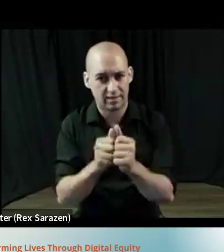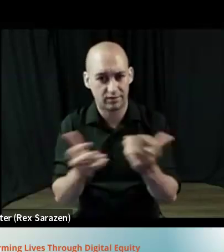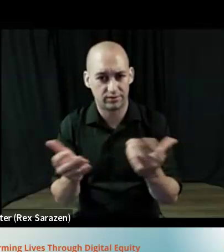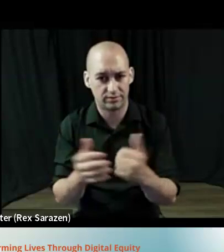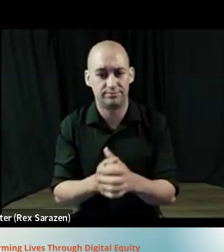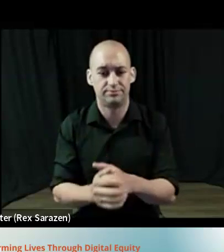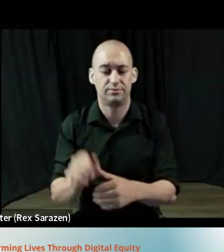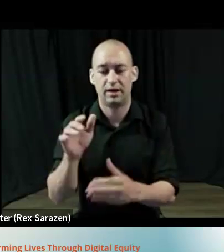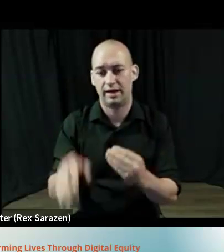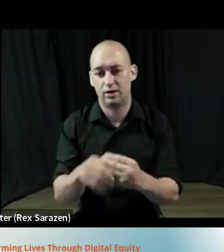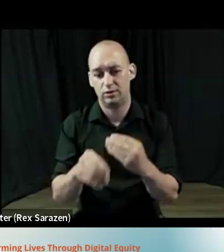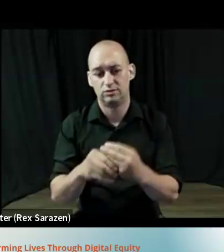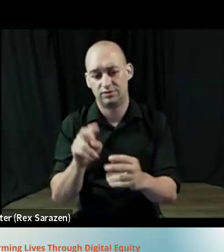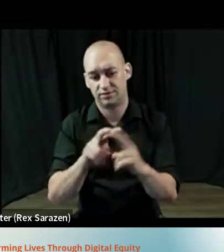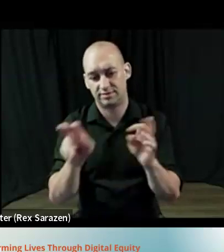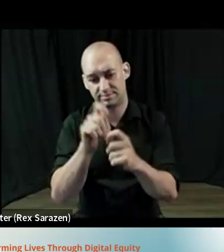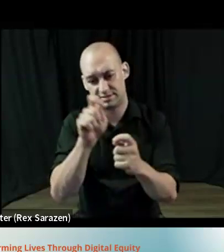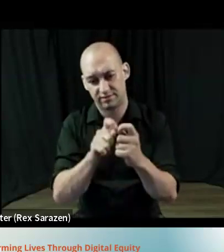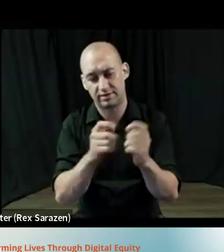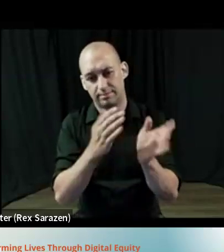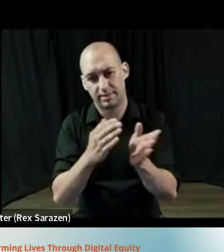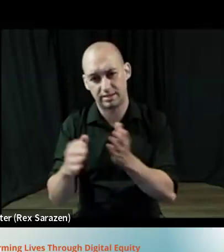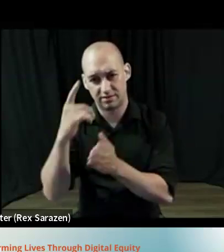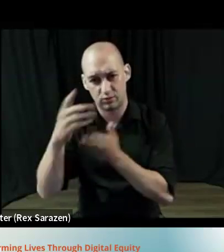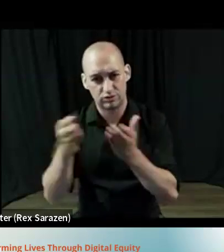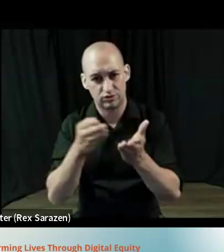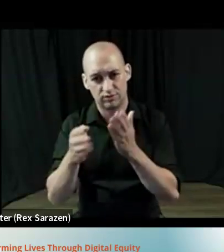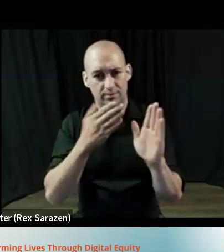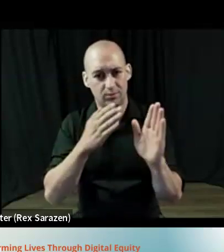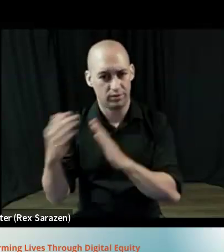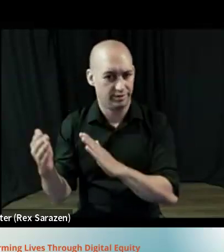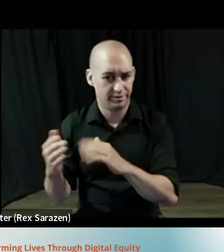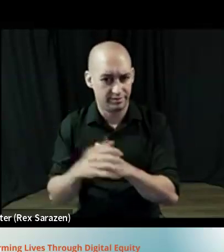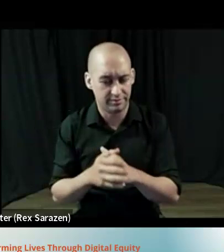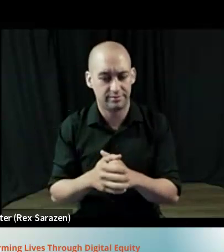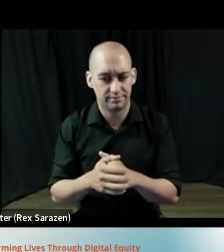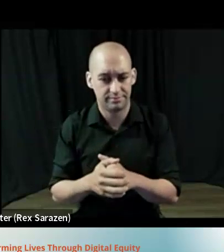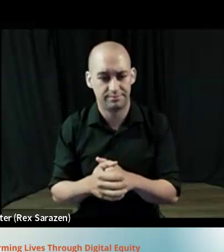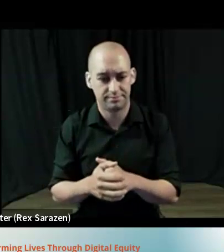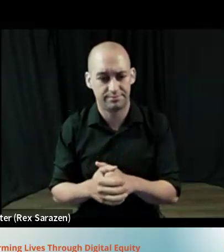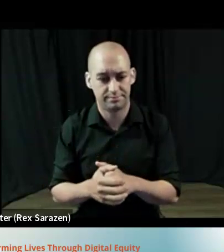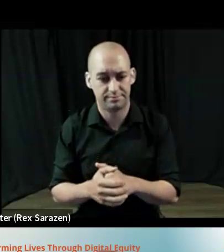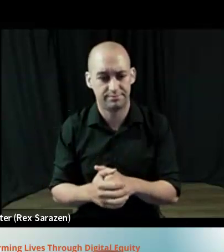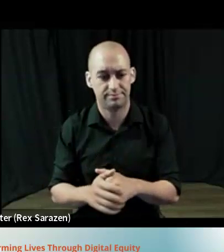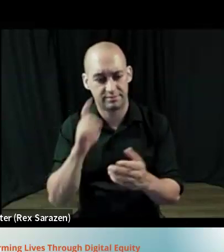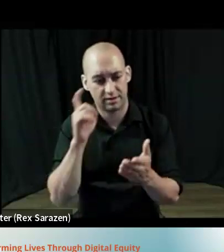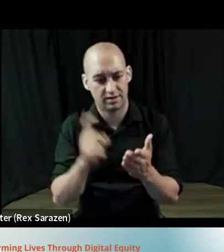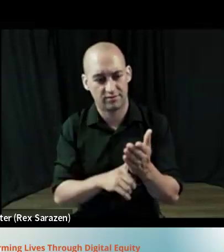to these very specific strategies for serving our communities, identifying those next steps